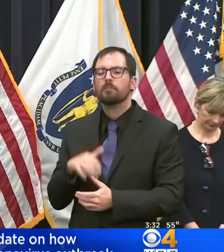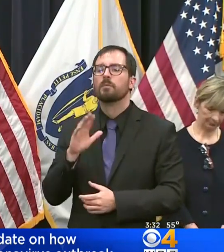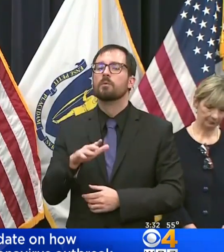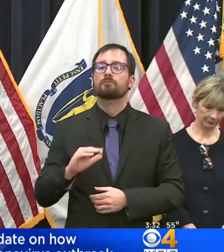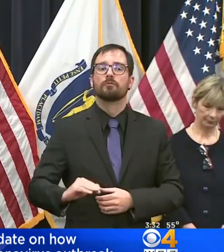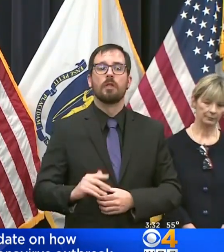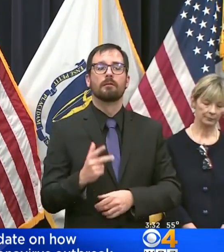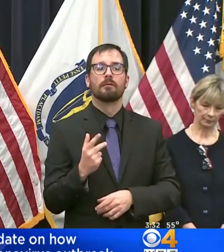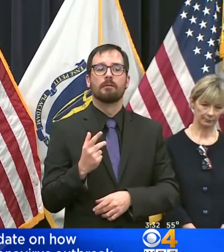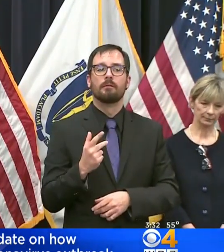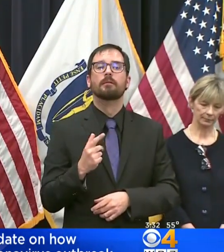BECAUSE WE HAVE A #1ER SIGNIFICANT RAINY DAY FUND.